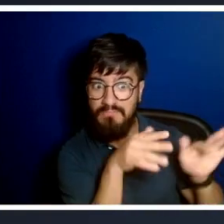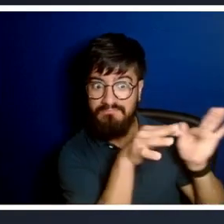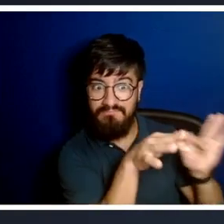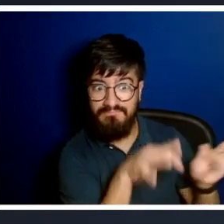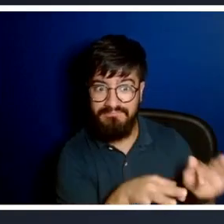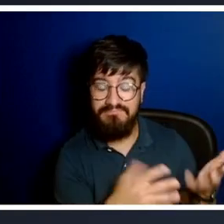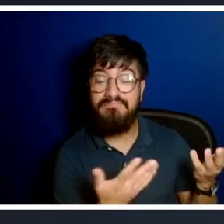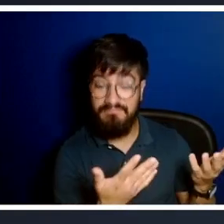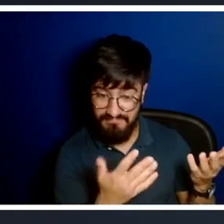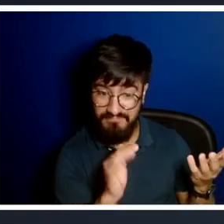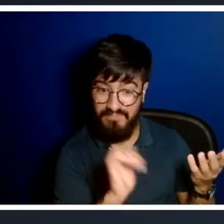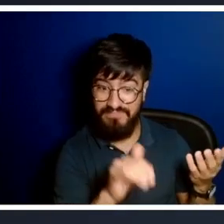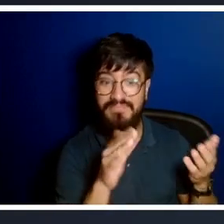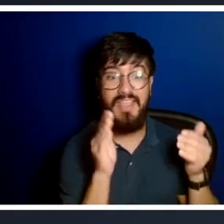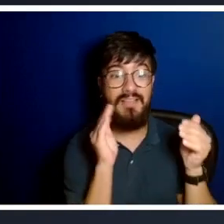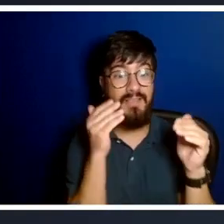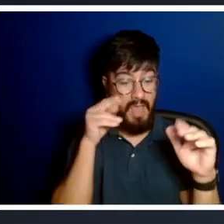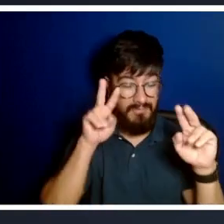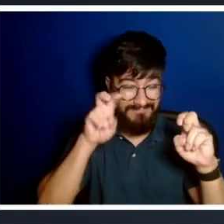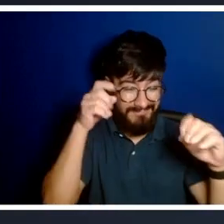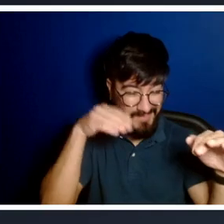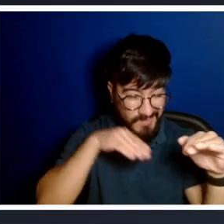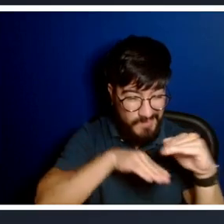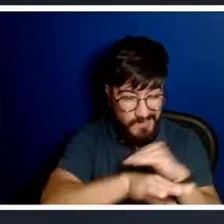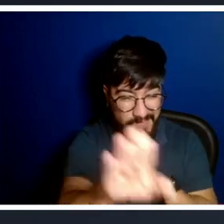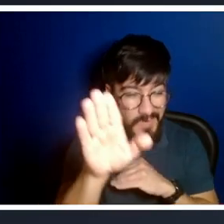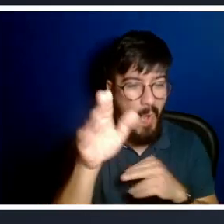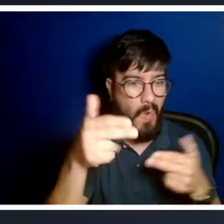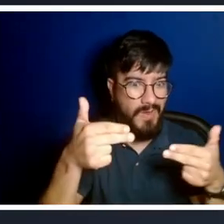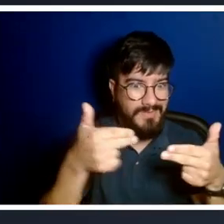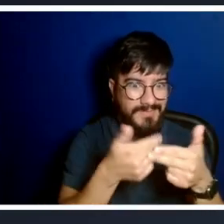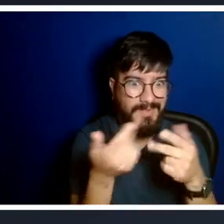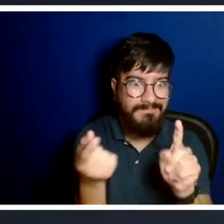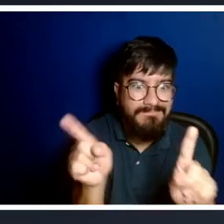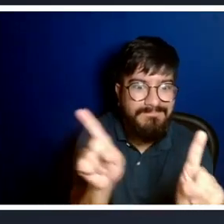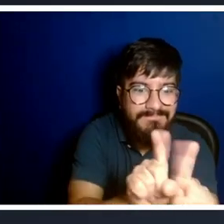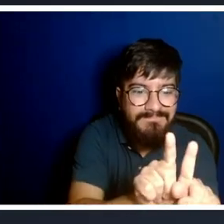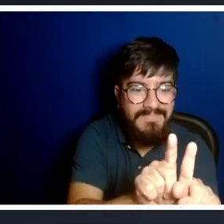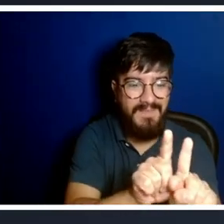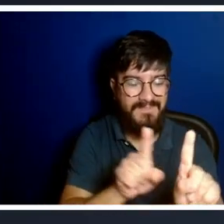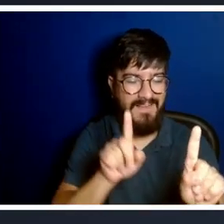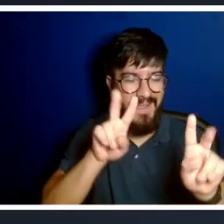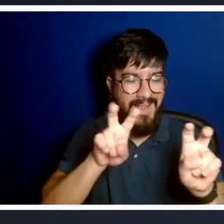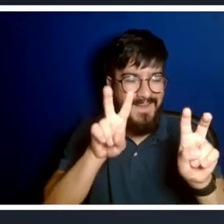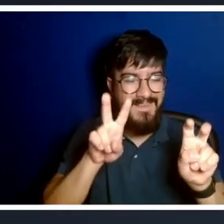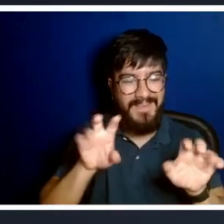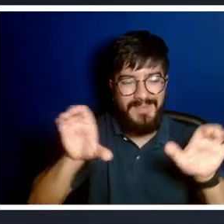slide and stand with George Washington Carver as we explore our five senses. What do we see,